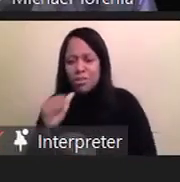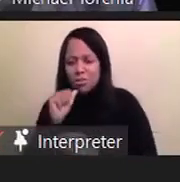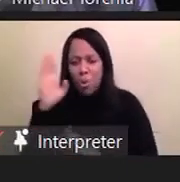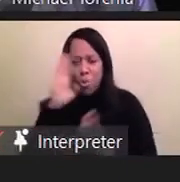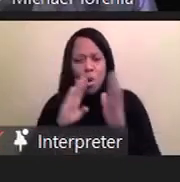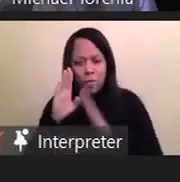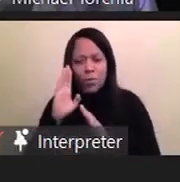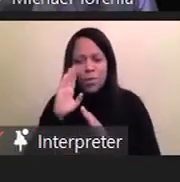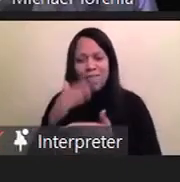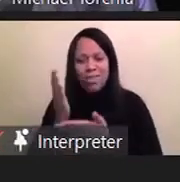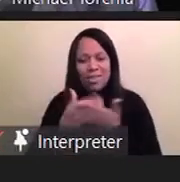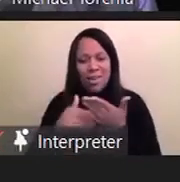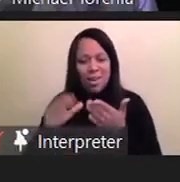section of this webinar that's coming up.